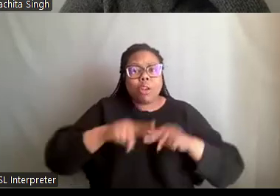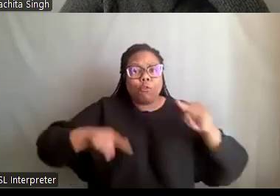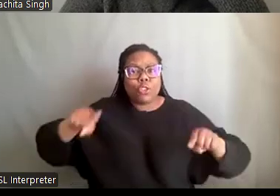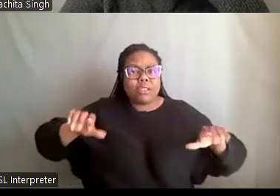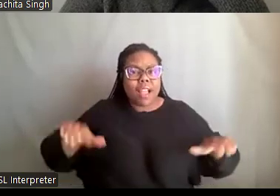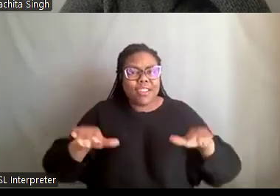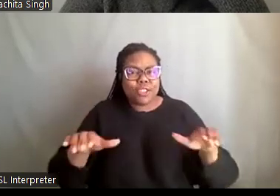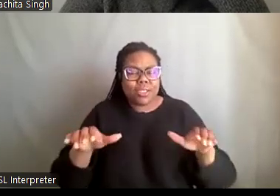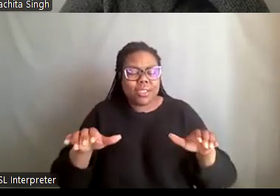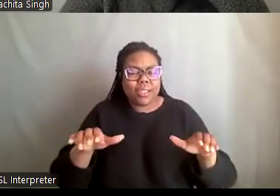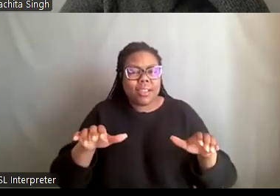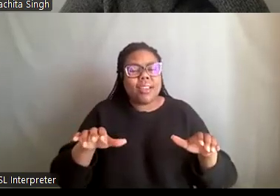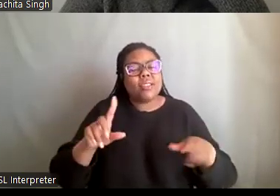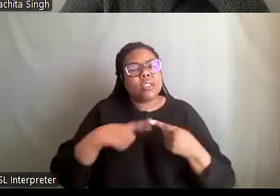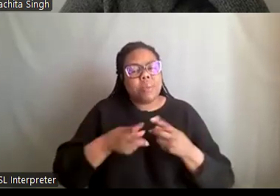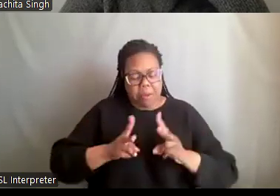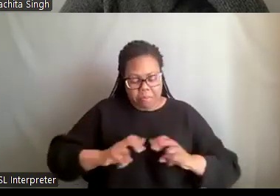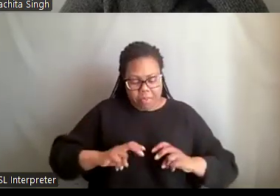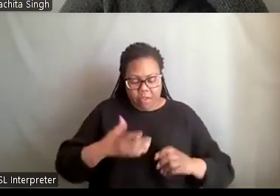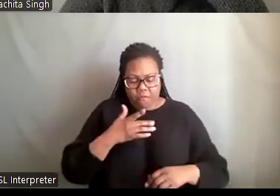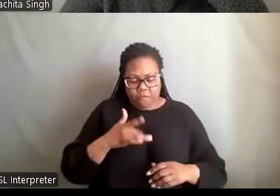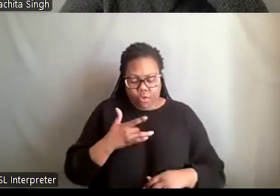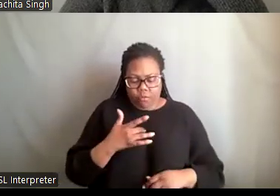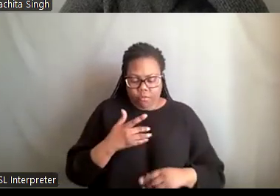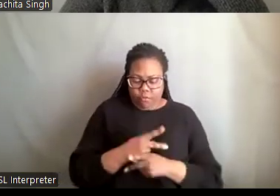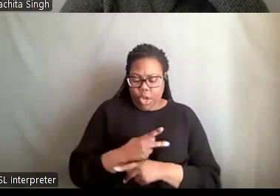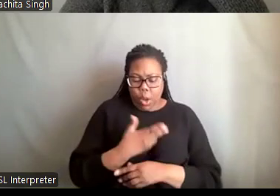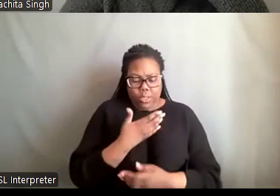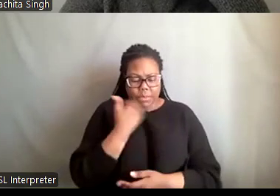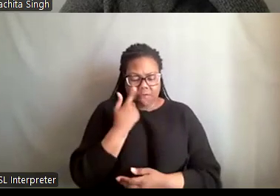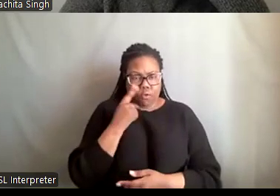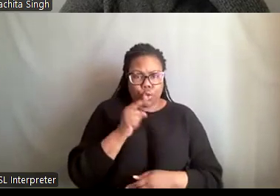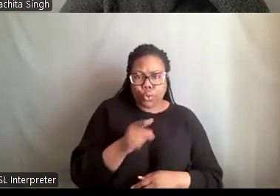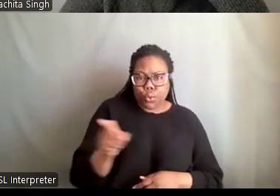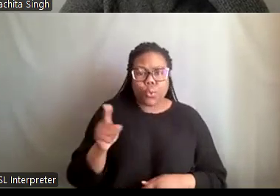about there is a whole diversity of action. So it's about finding what works for you and for the people around